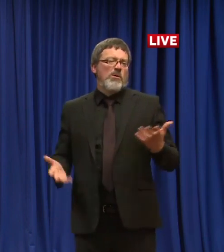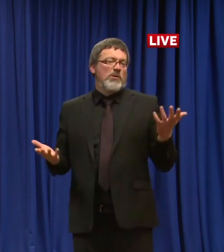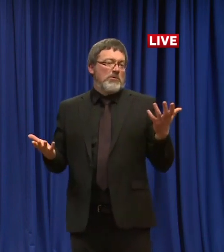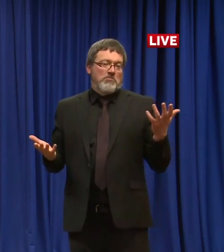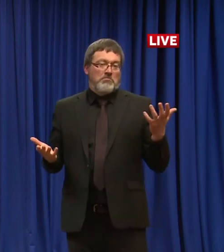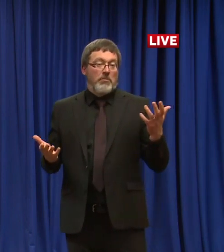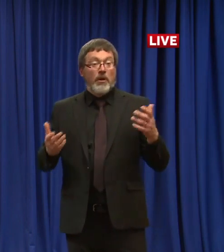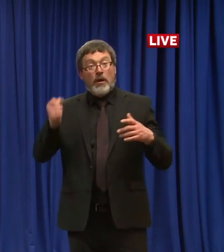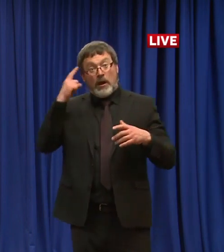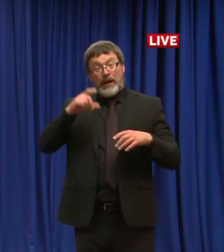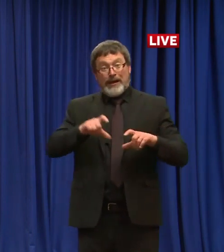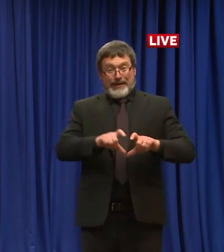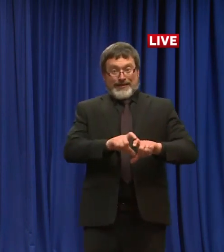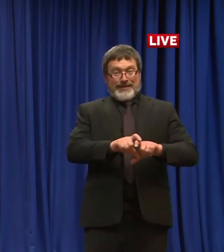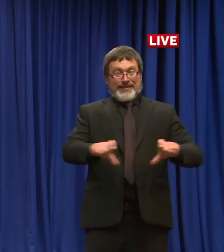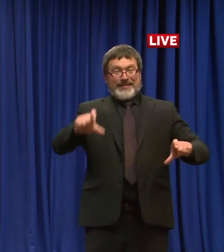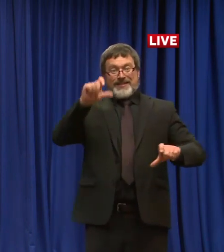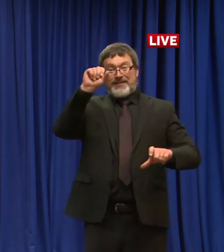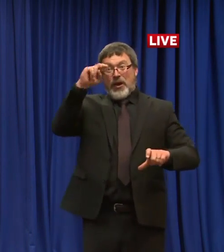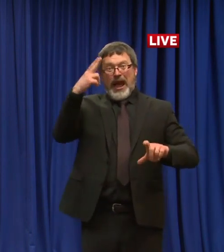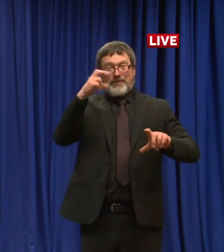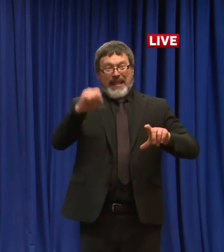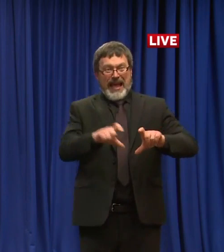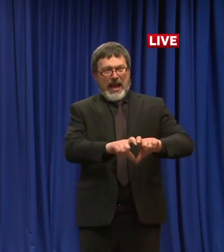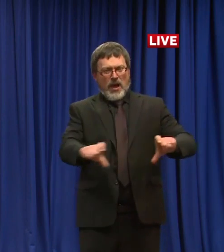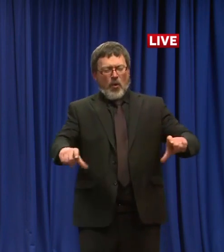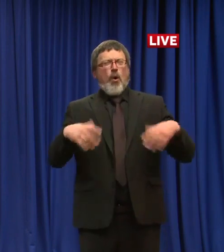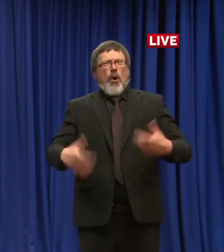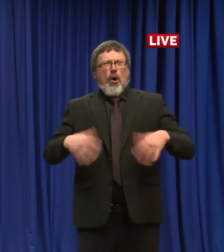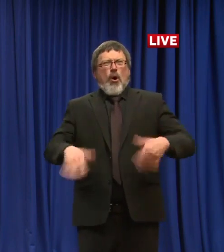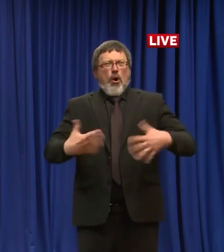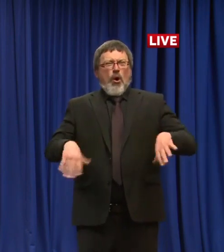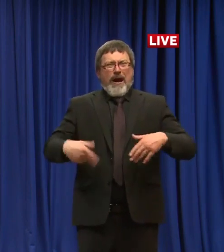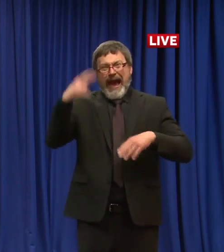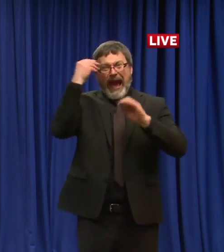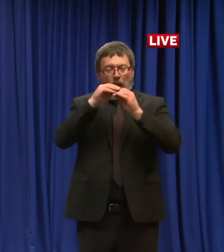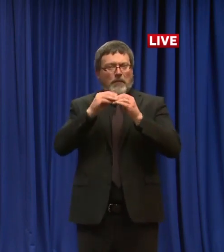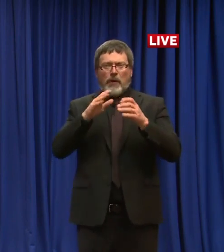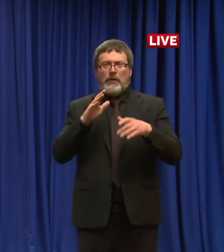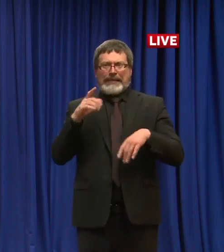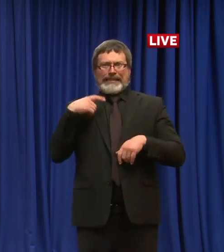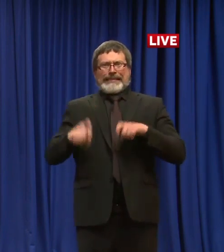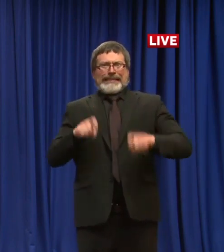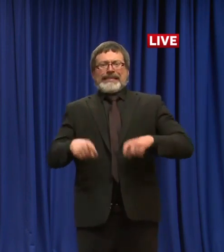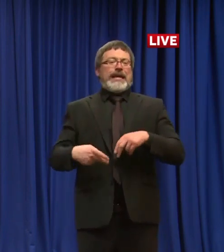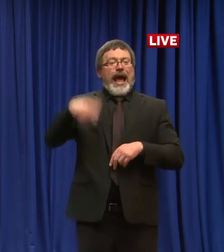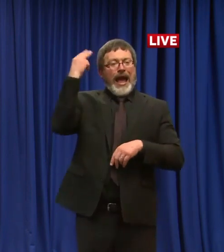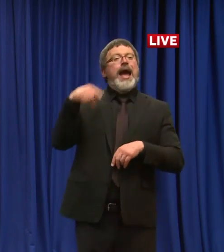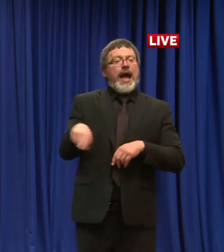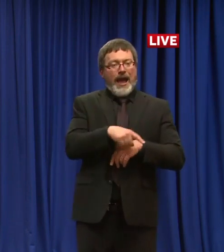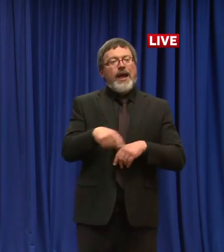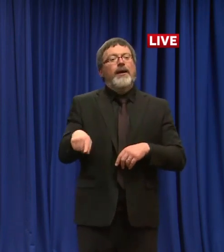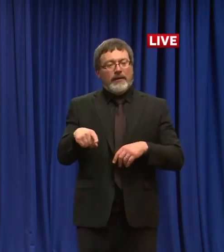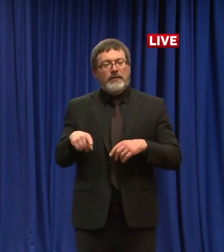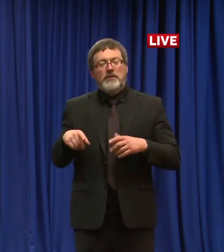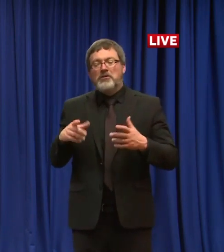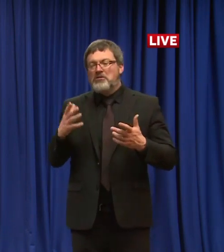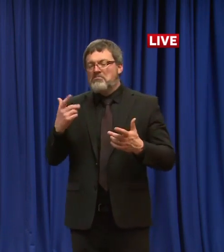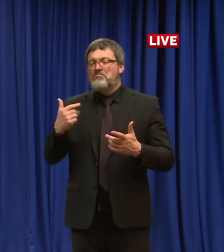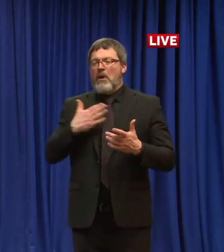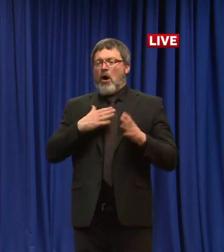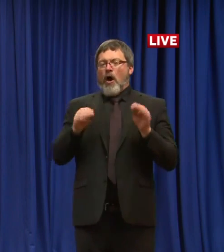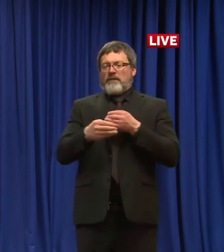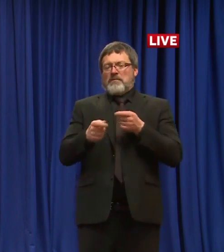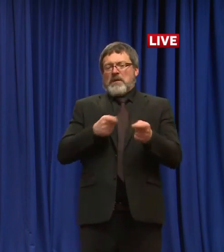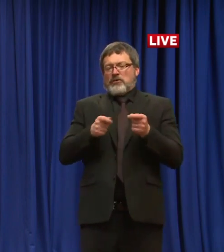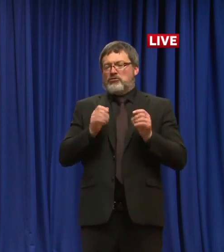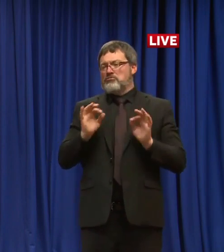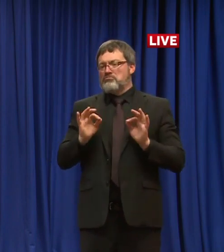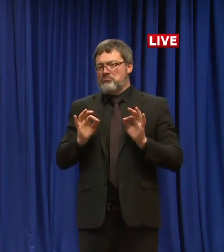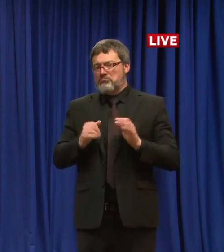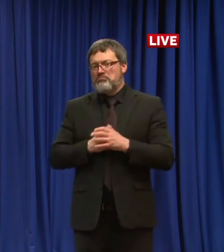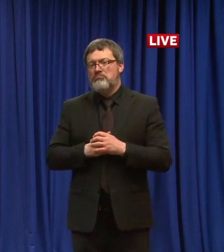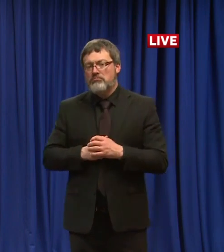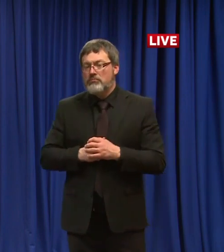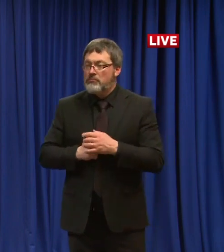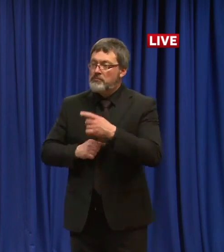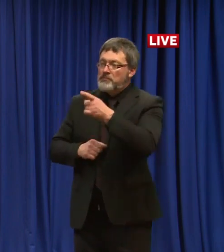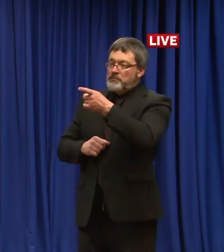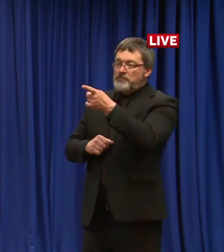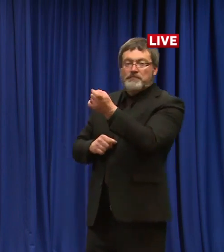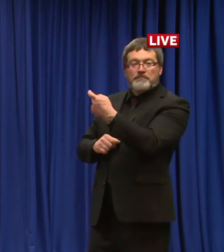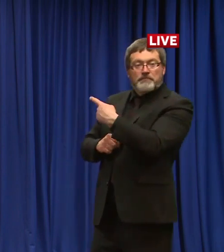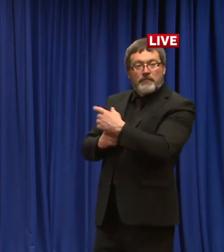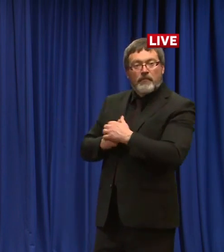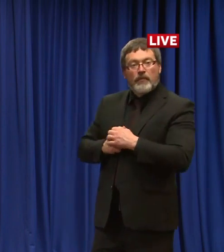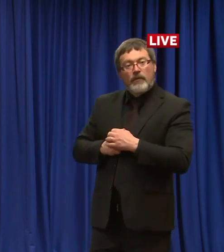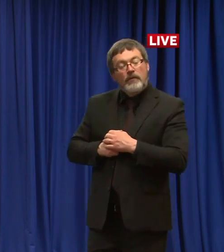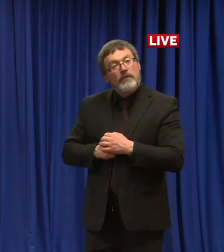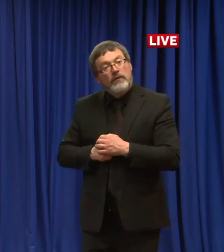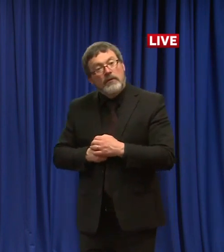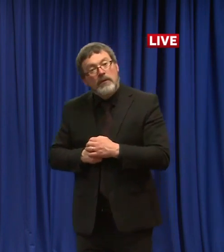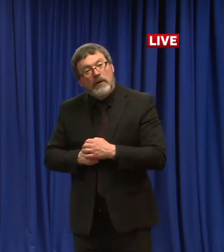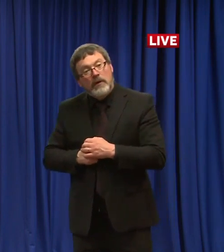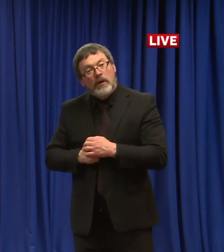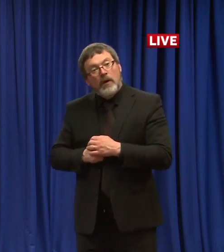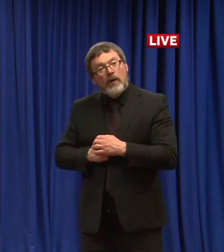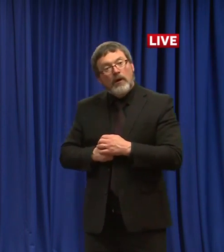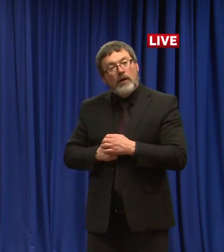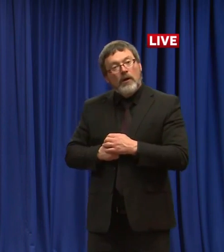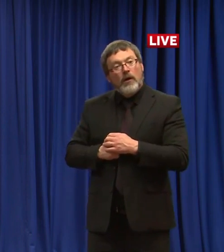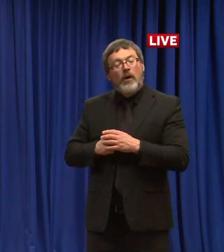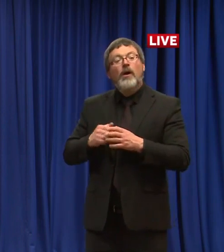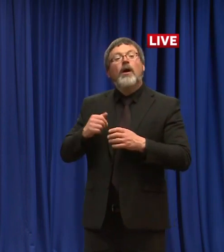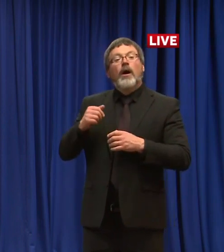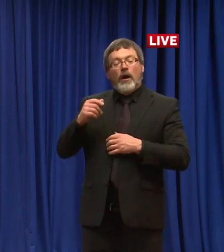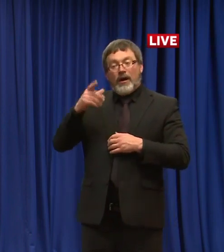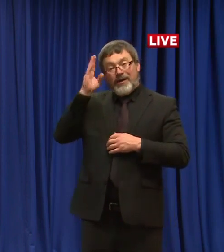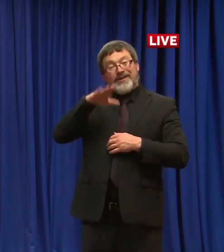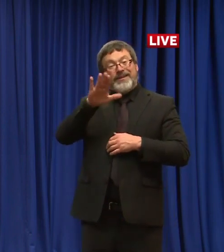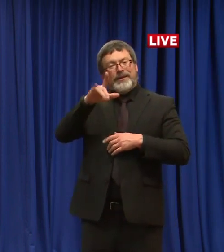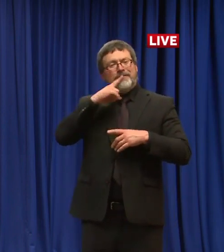ARE KIND OF WAITING IN THE WINGS, BUT IF YOU’RE LOOKING TO VOLUNTEER DOWN IN THE SOUTHERN TIER OF MY SENSES THAT YOU’VE PROBABLY BEEN ASK TO DO SOMETHING AND SOME RESPECT BUT